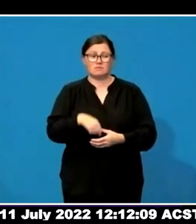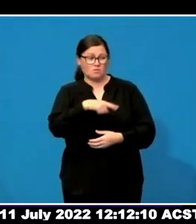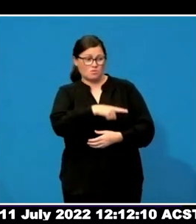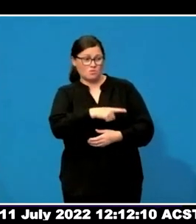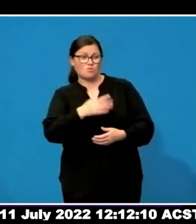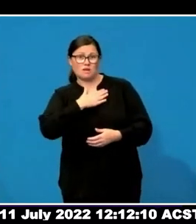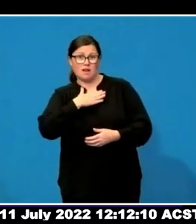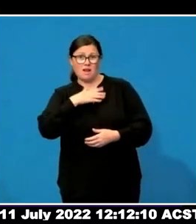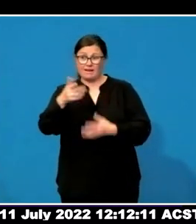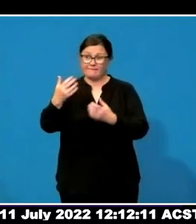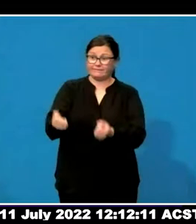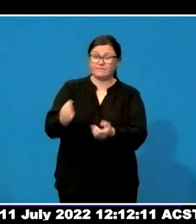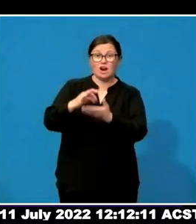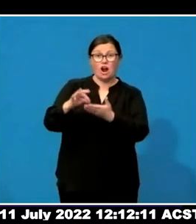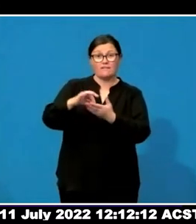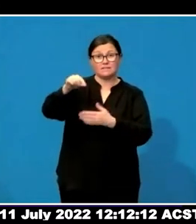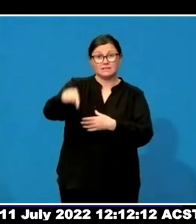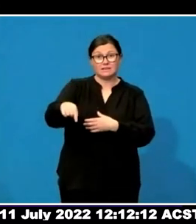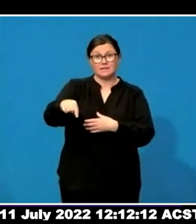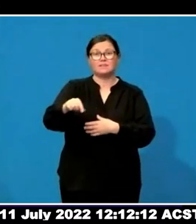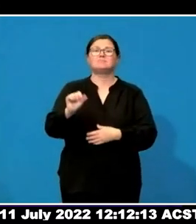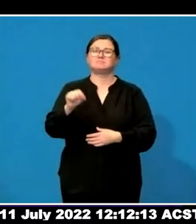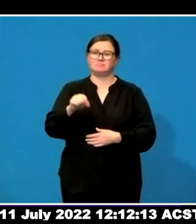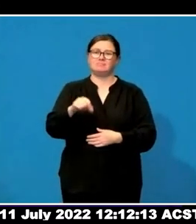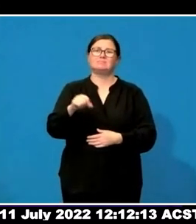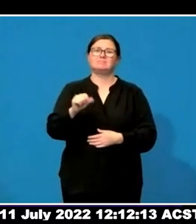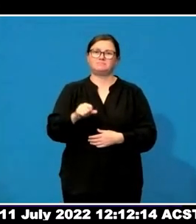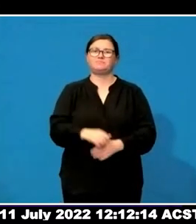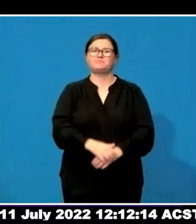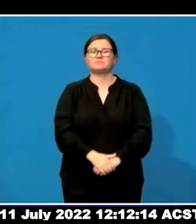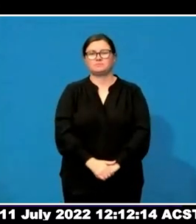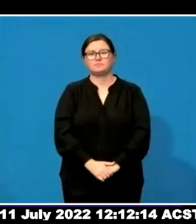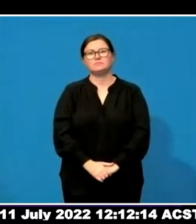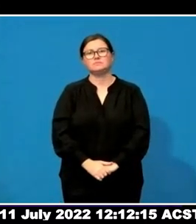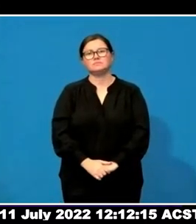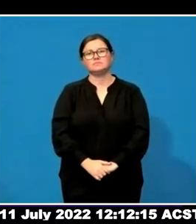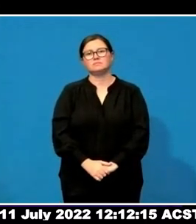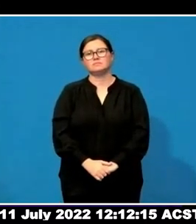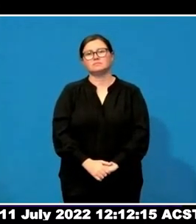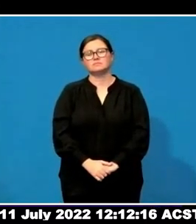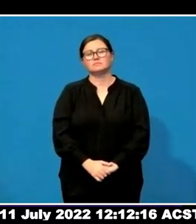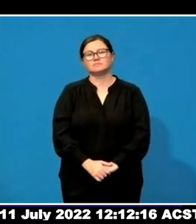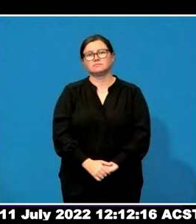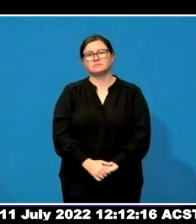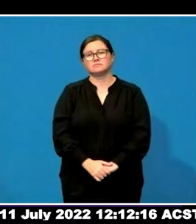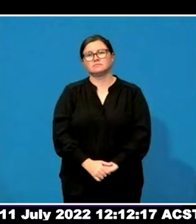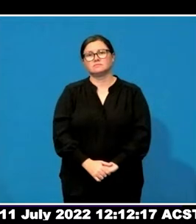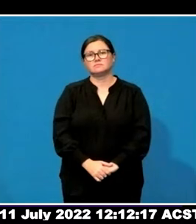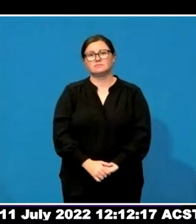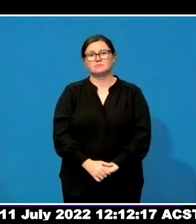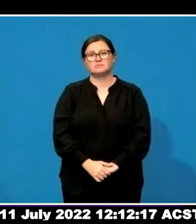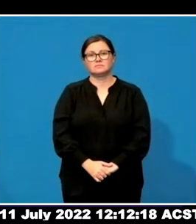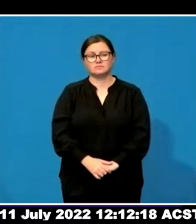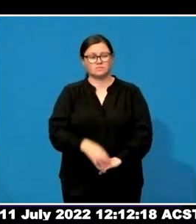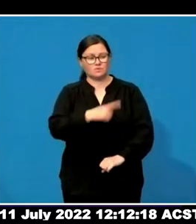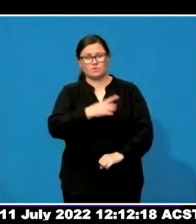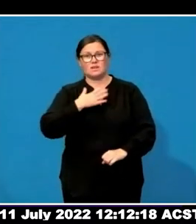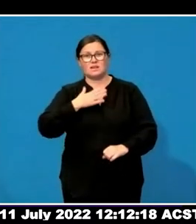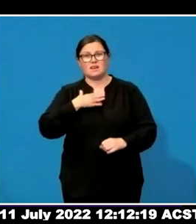Yeah. MS TARRAGO: And is that because you prefer to get to know people and feel